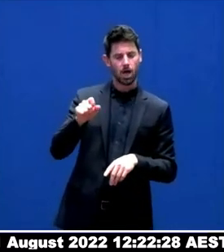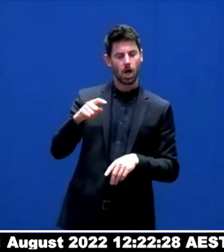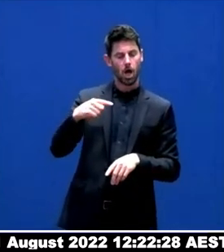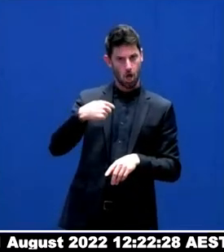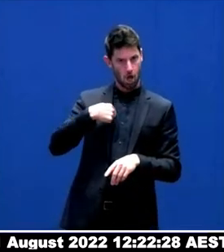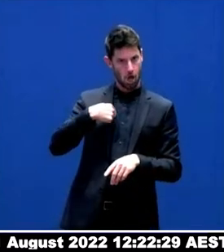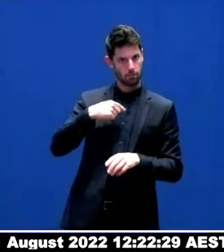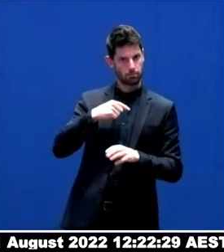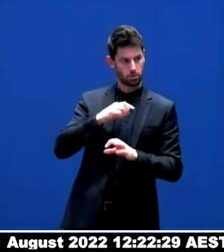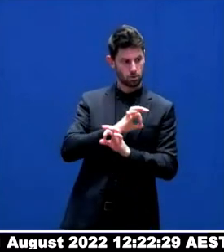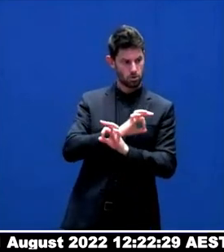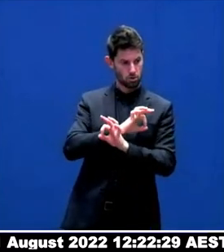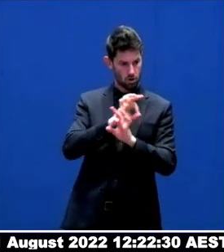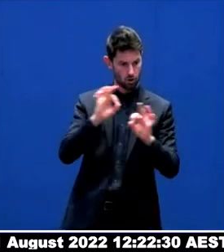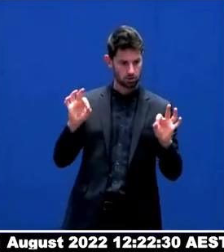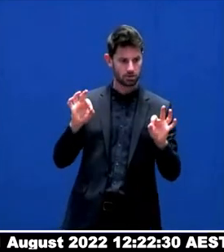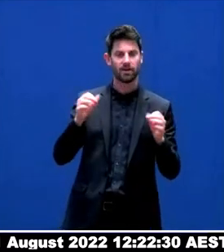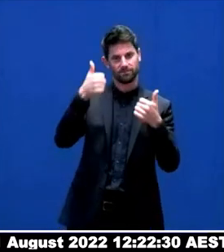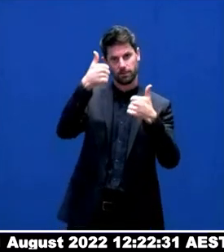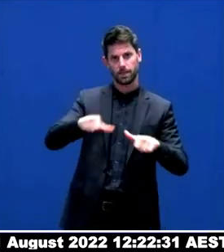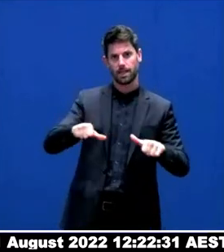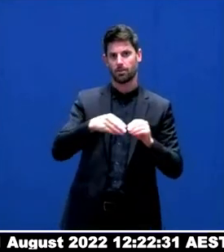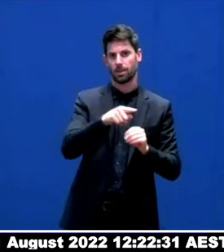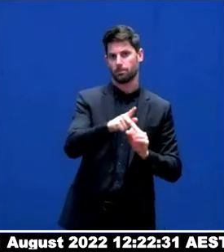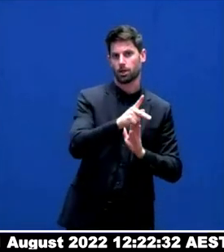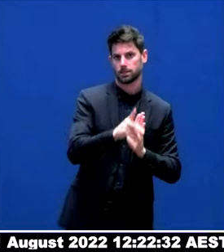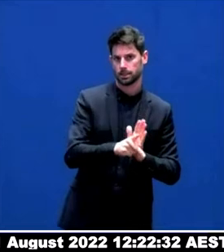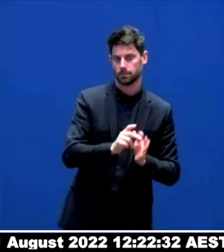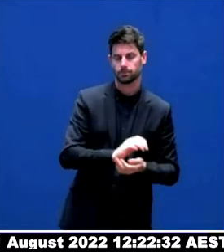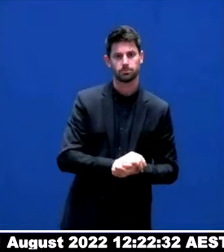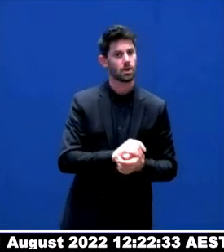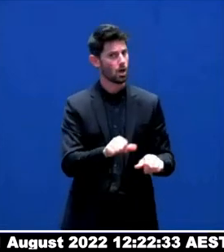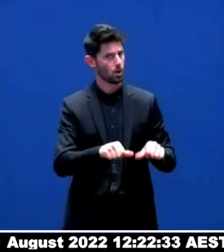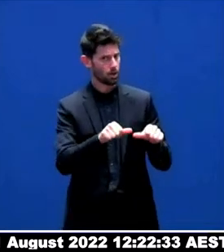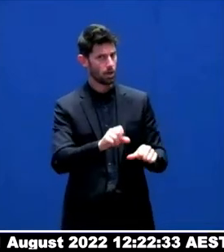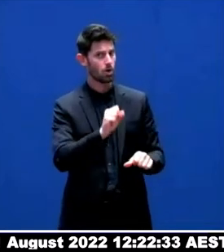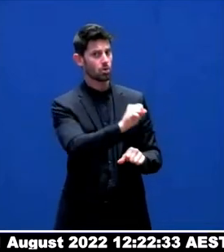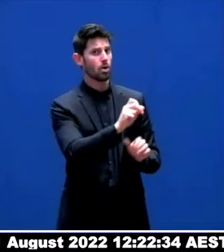referring to --. MS EASTMAN: And this Policy doesn't have any process for making